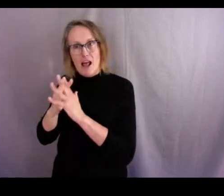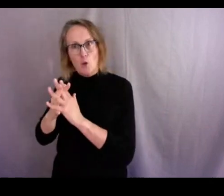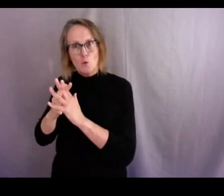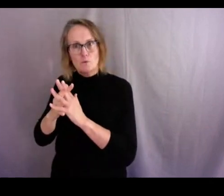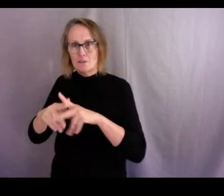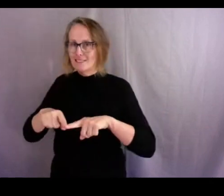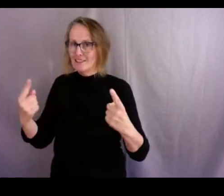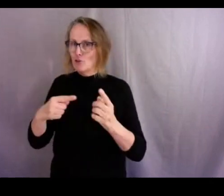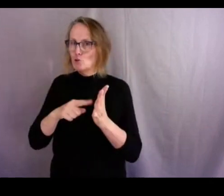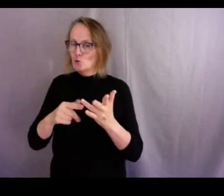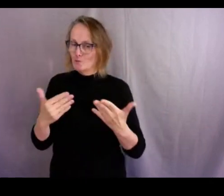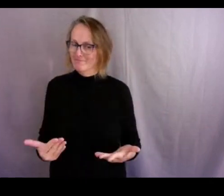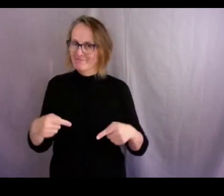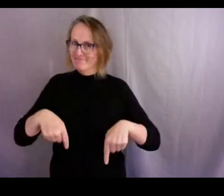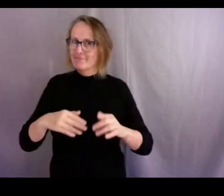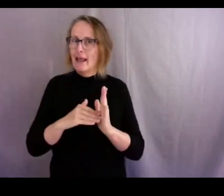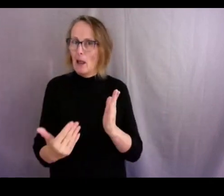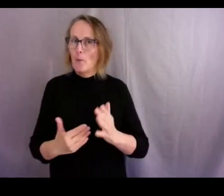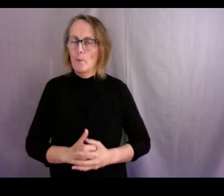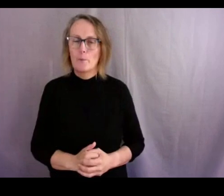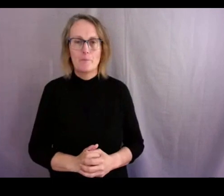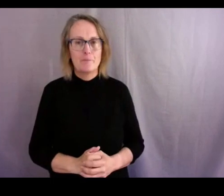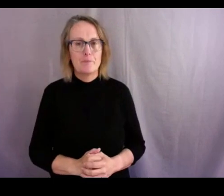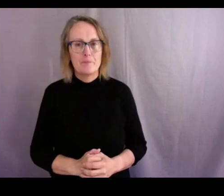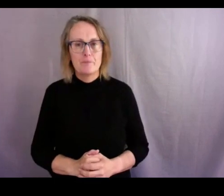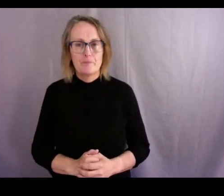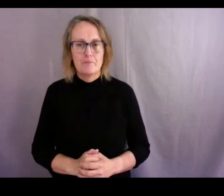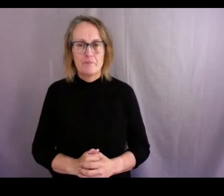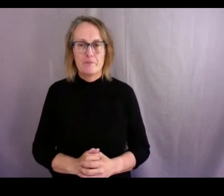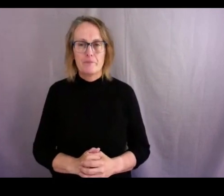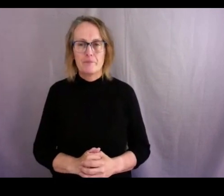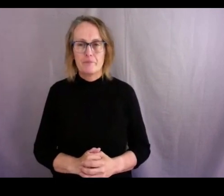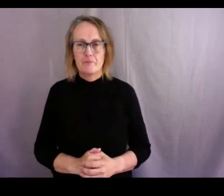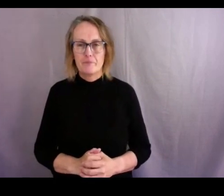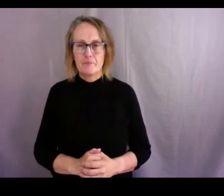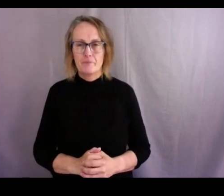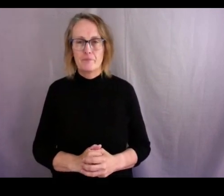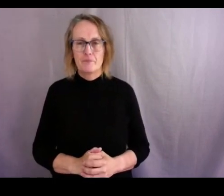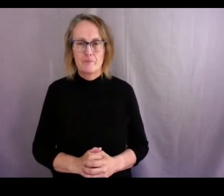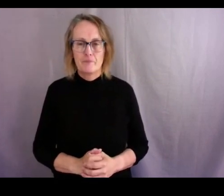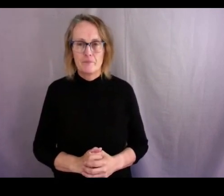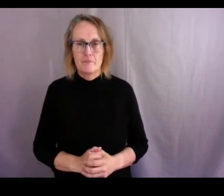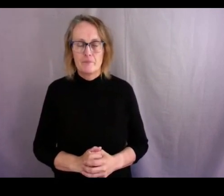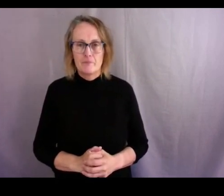We could tell another whole story about the responses to Gauguin